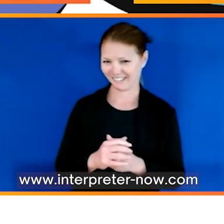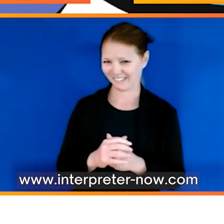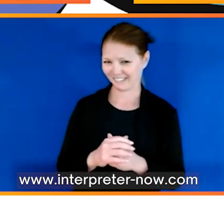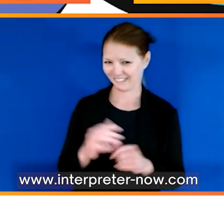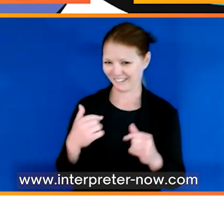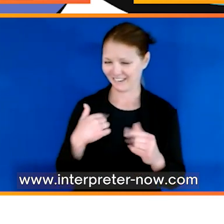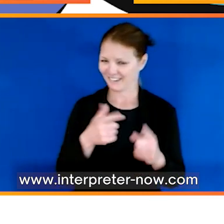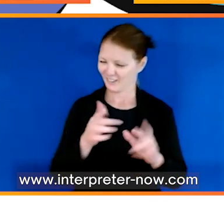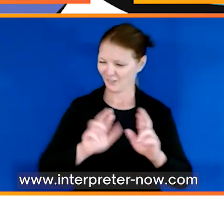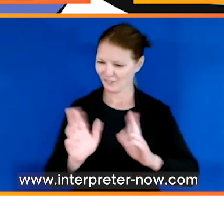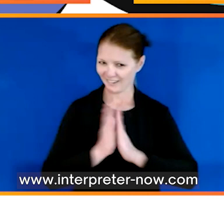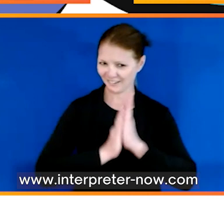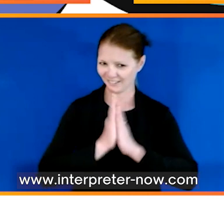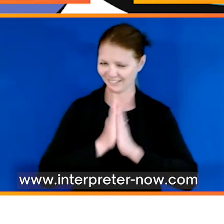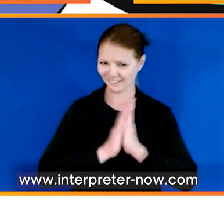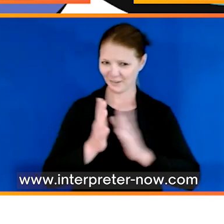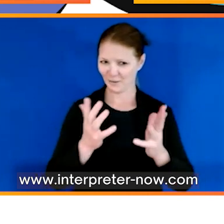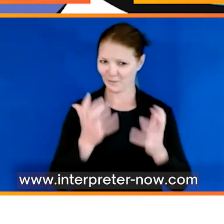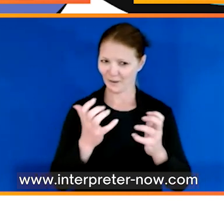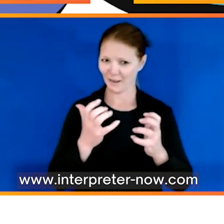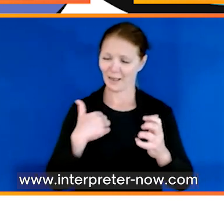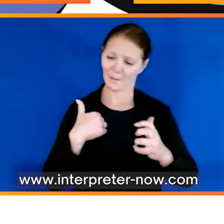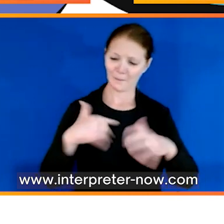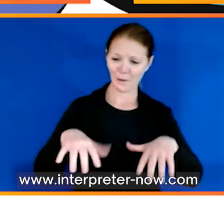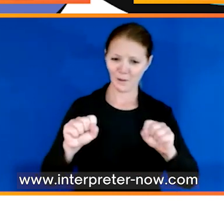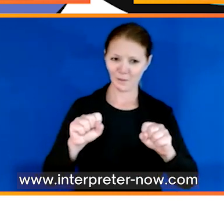He's rubbing his hands. Yes.